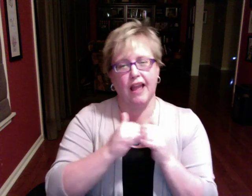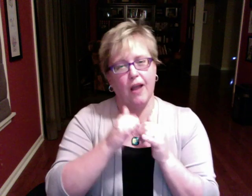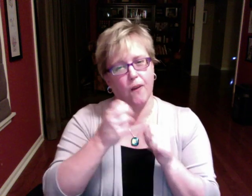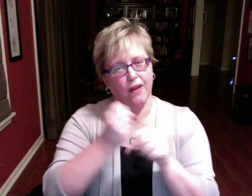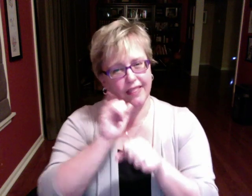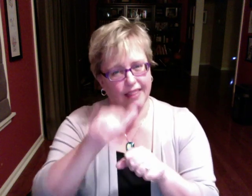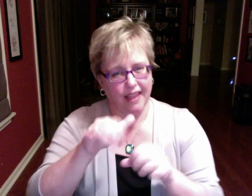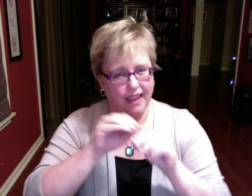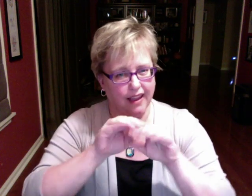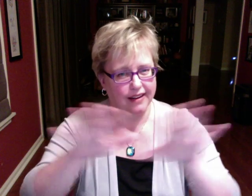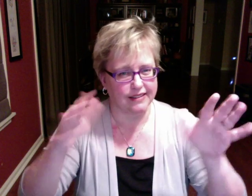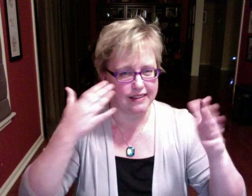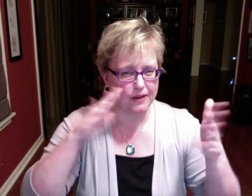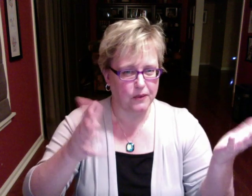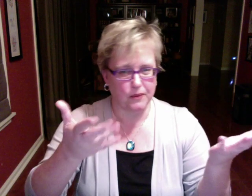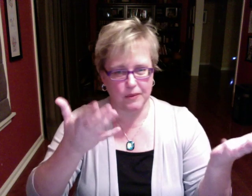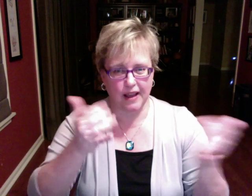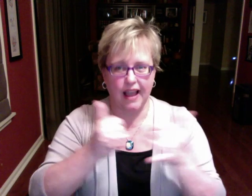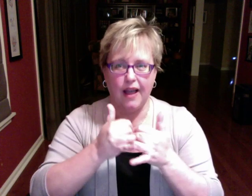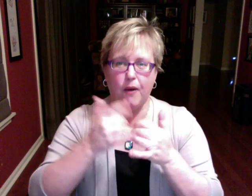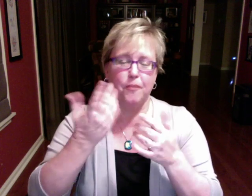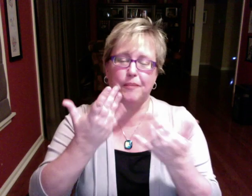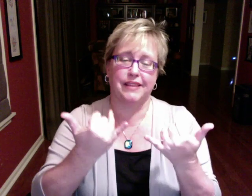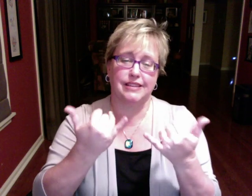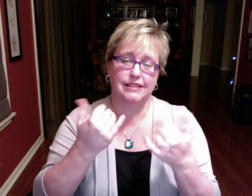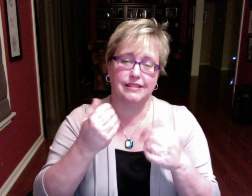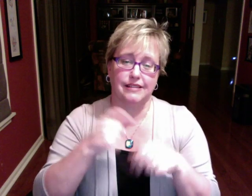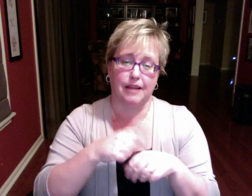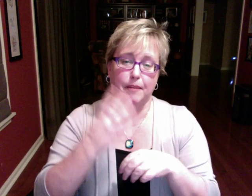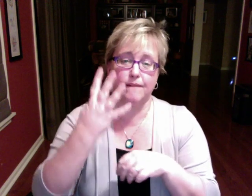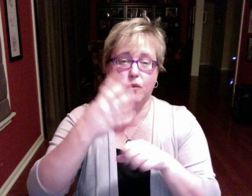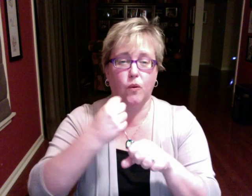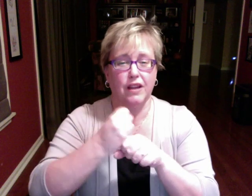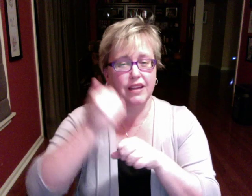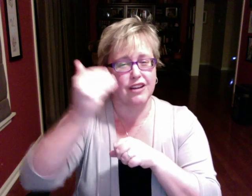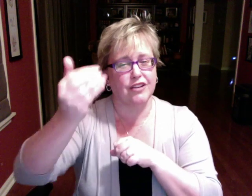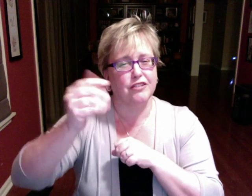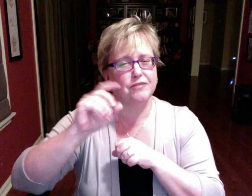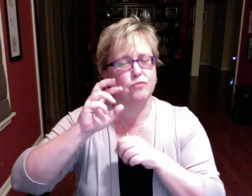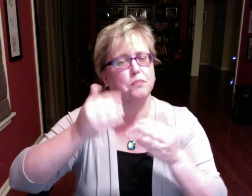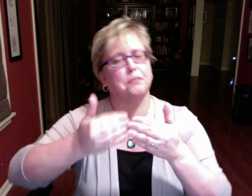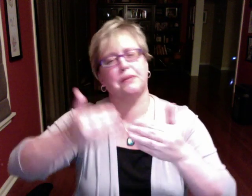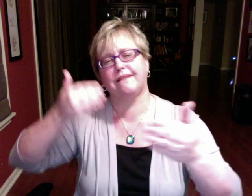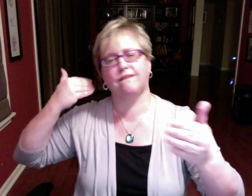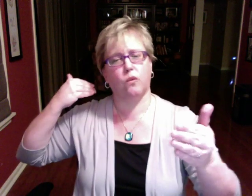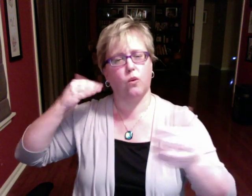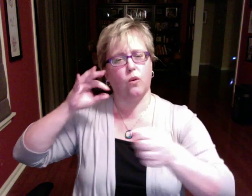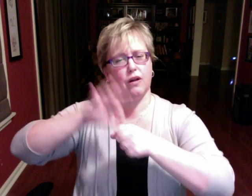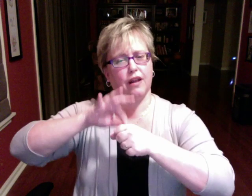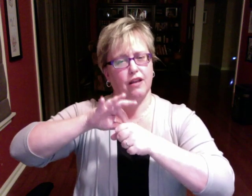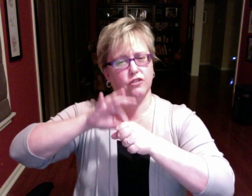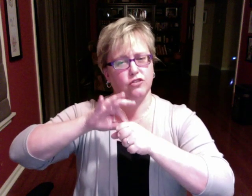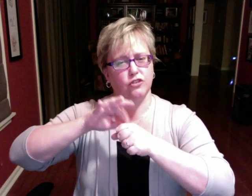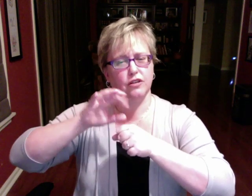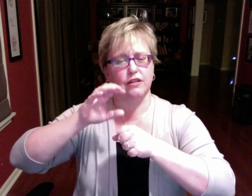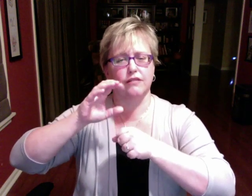How do we get that experience for every Deaf person? I don’t know. Maybe not for this election year but for the next one in 4 years. Way before the next election year